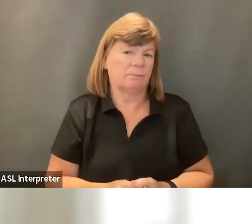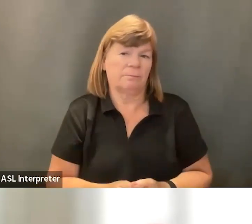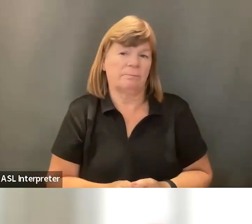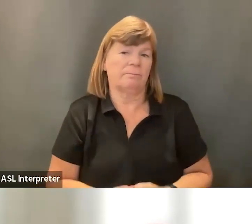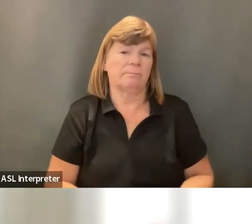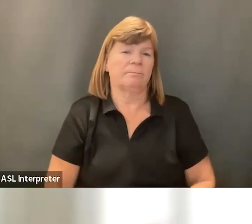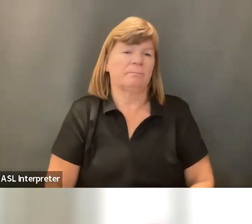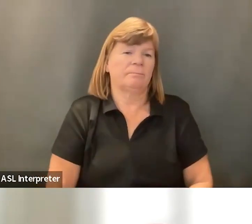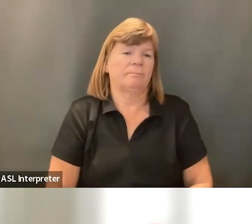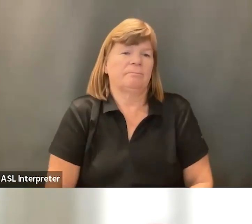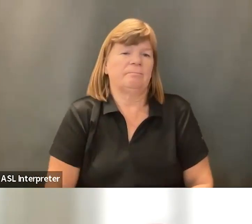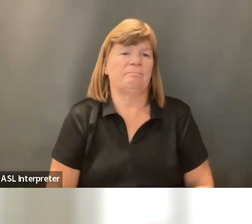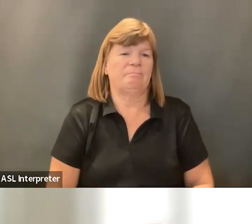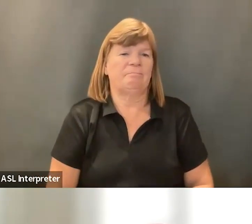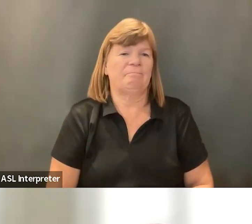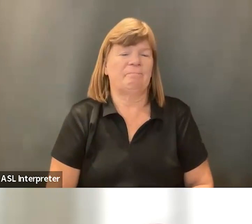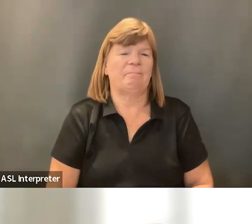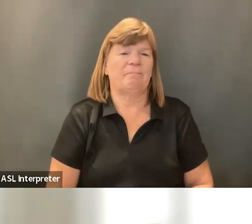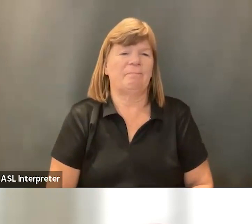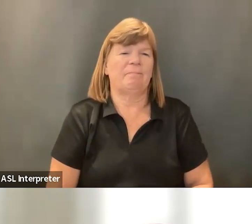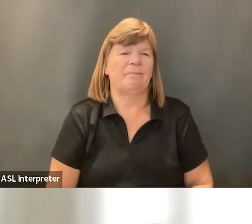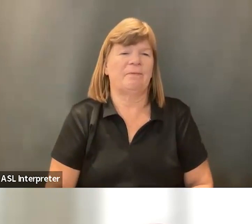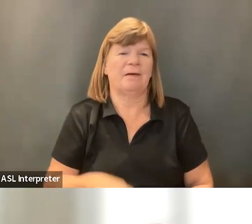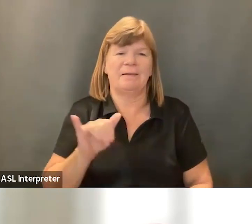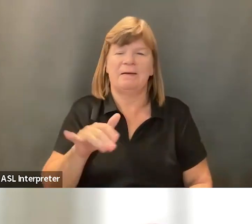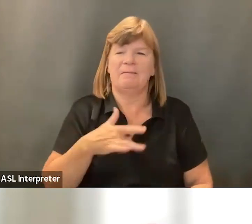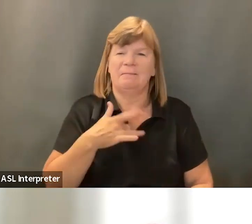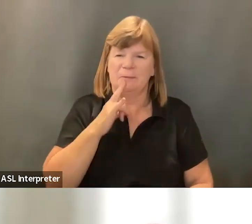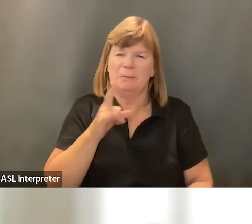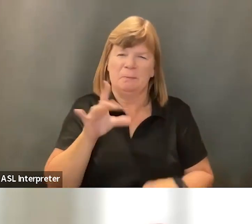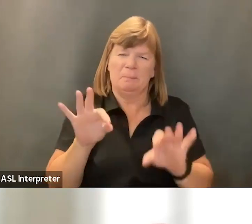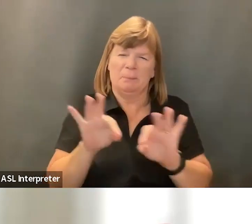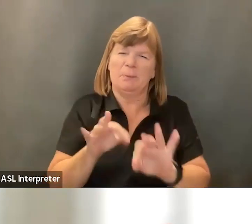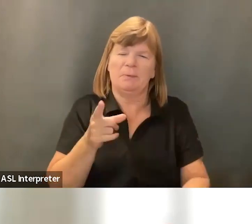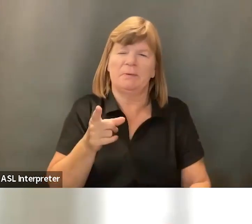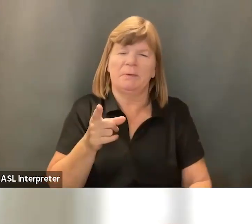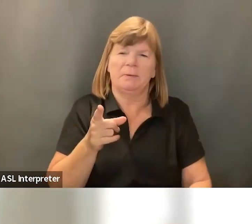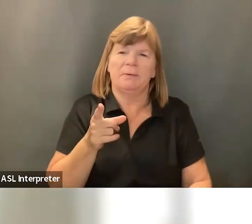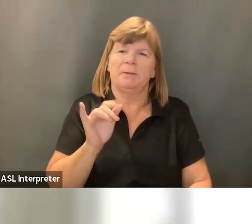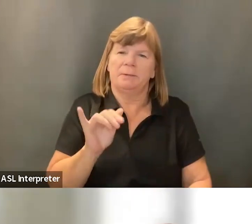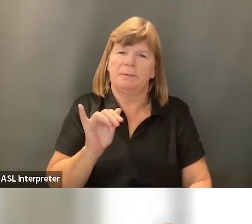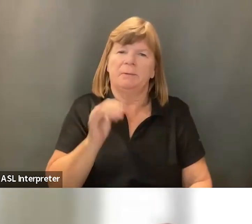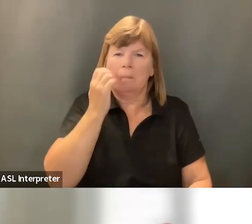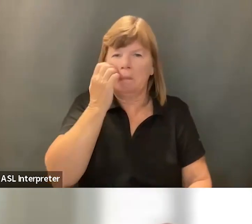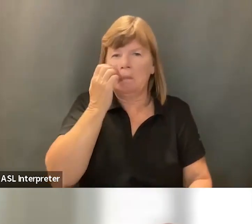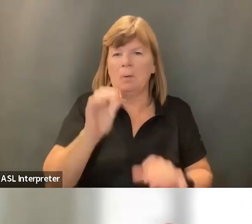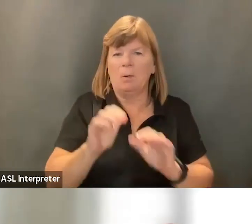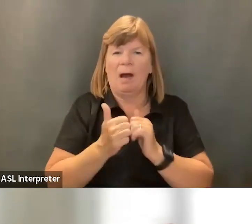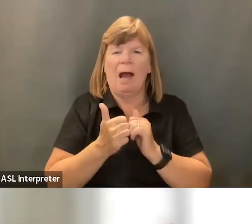that feels like a mic drop moment there um you know the way that assessment assessment